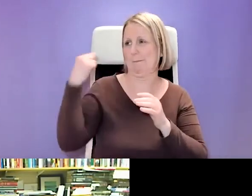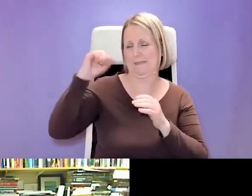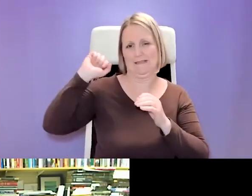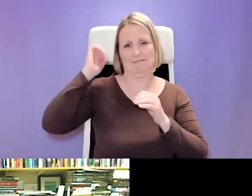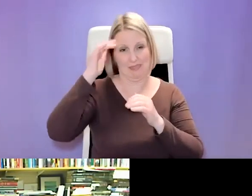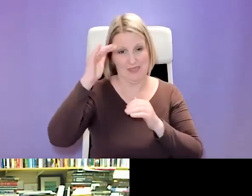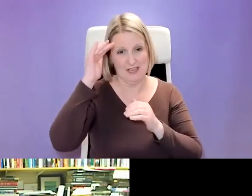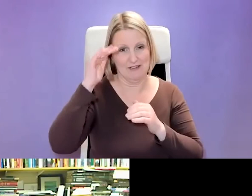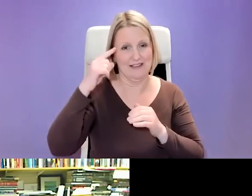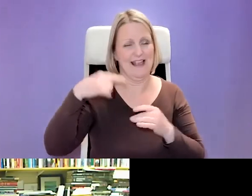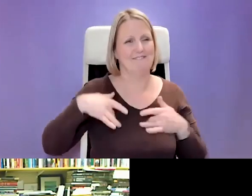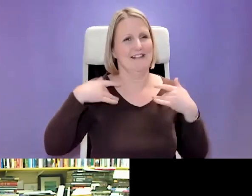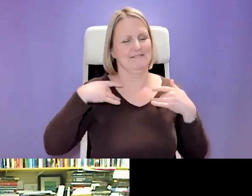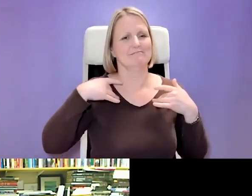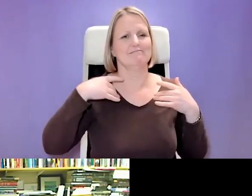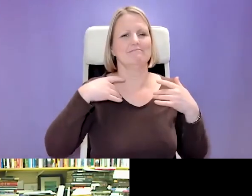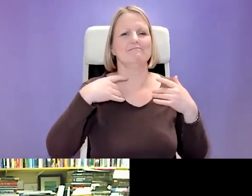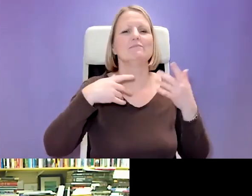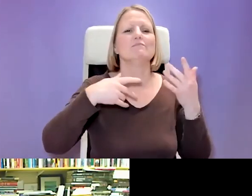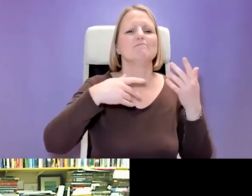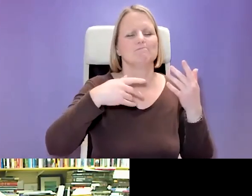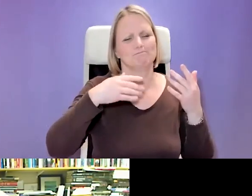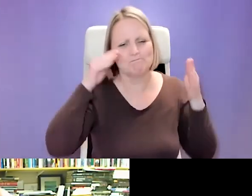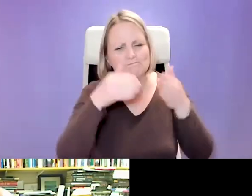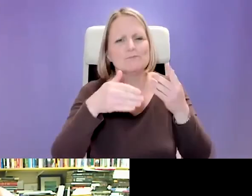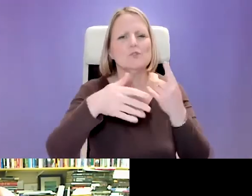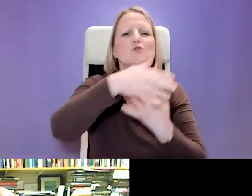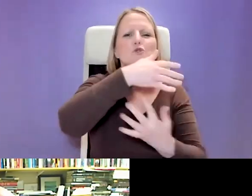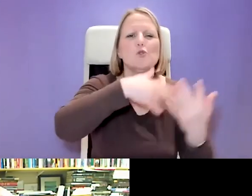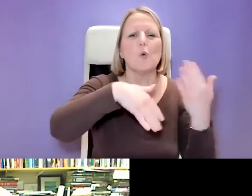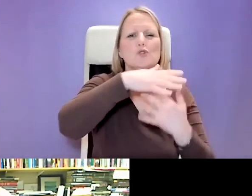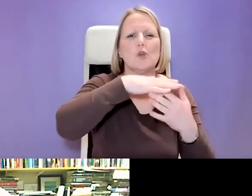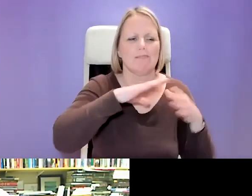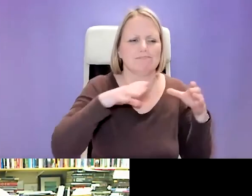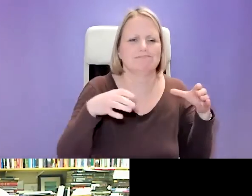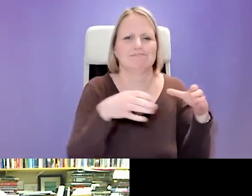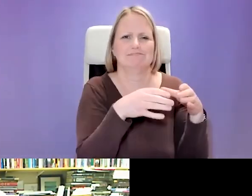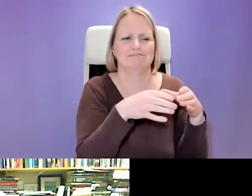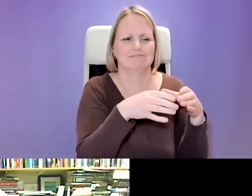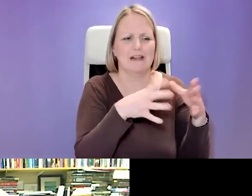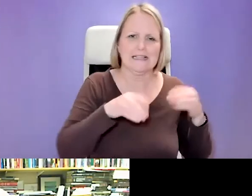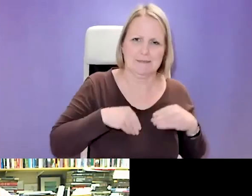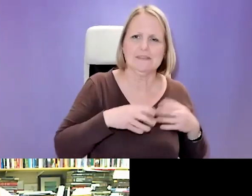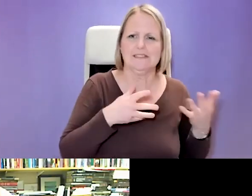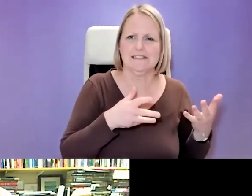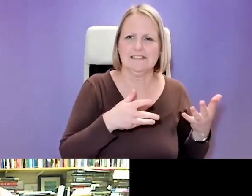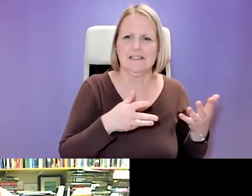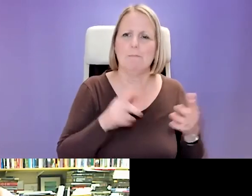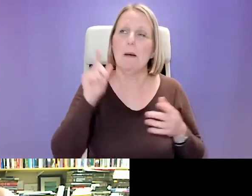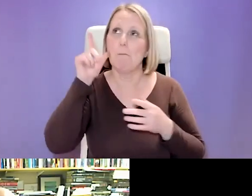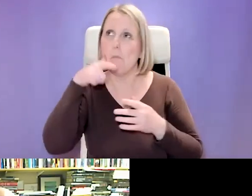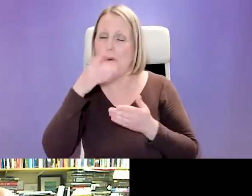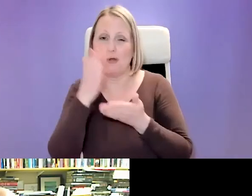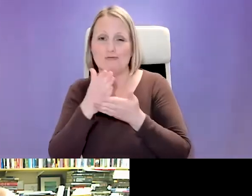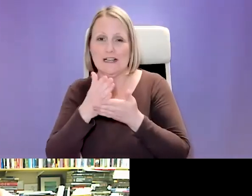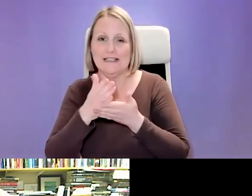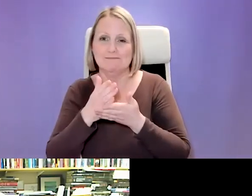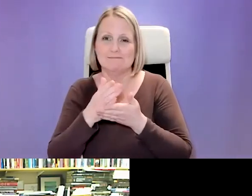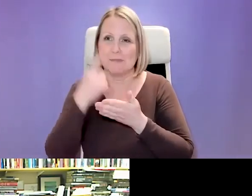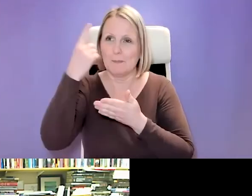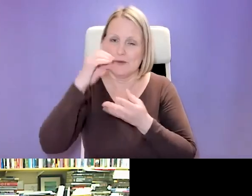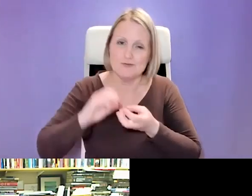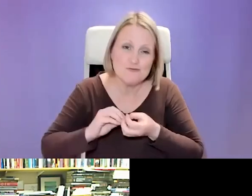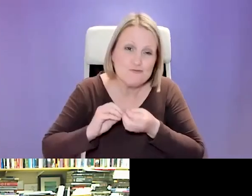a social role, but we can say the same thing from Paul’s perspective, reducing the gifts to created capacity is,